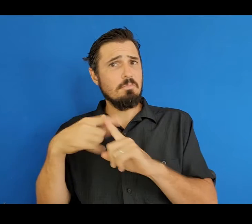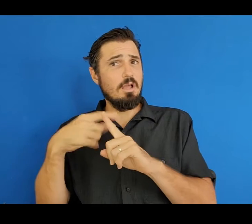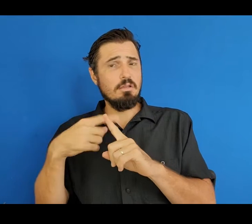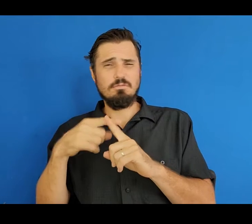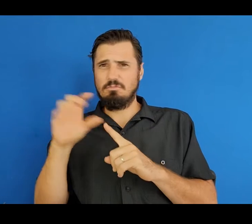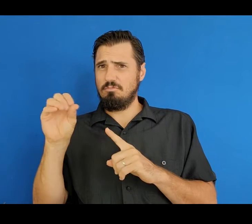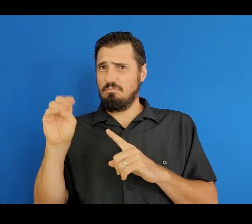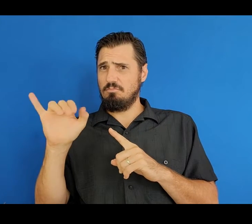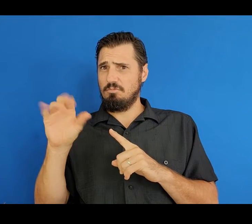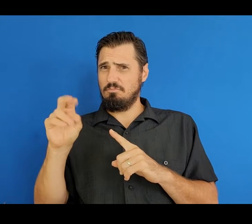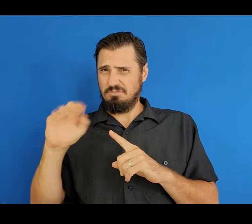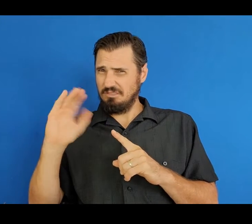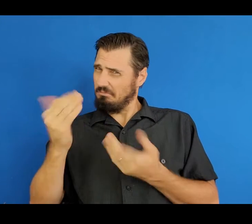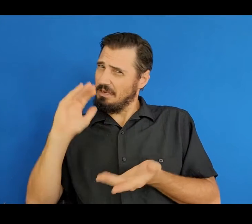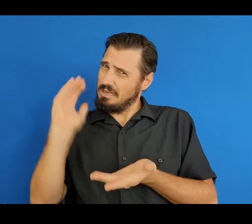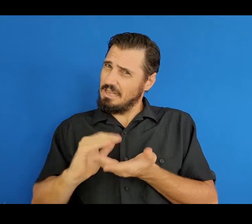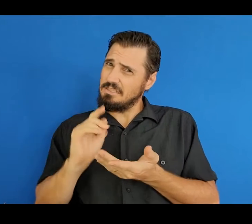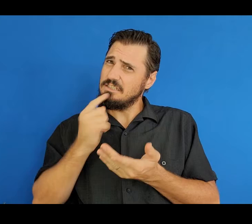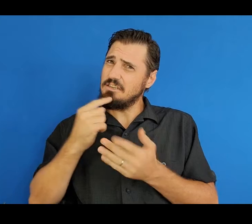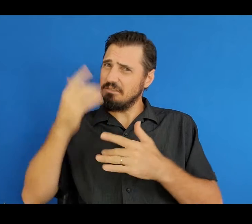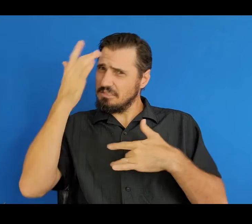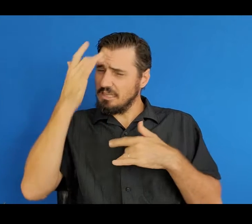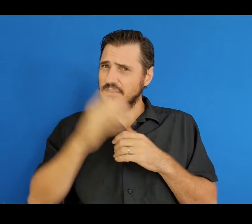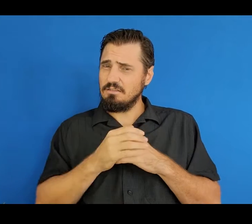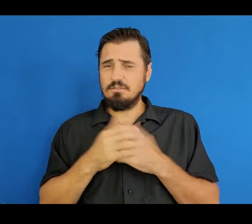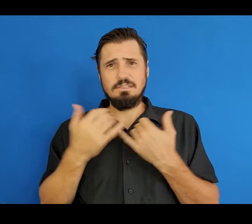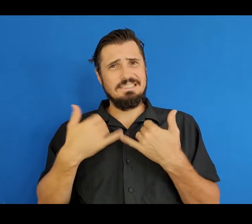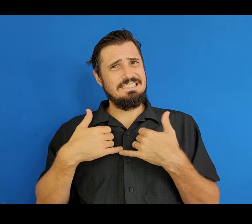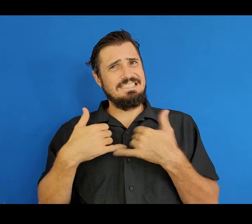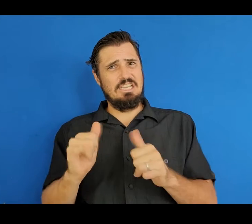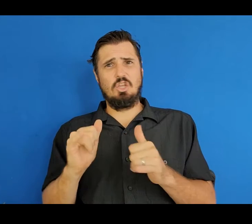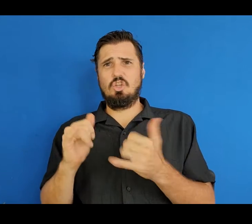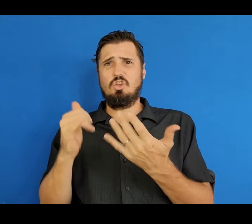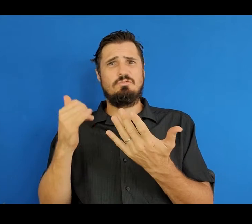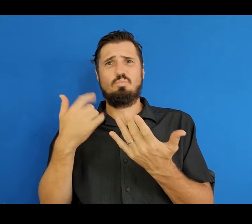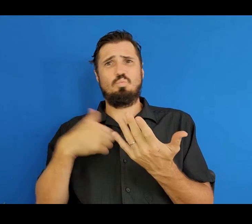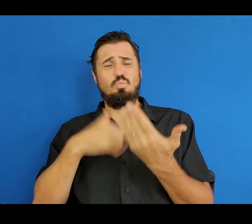severe disease than prior variants, but it is still too early to know for sure